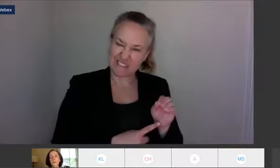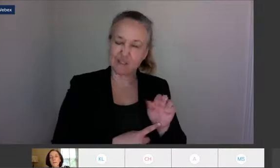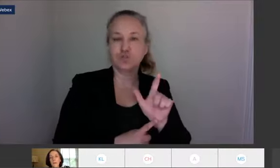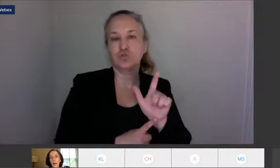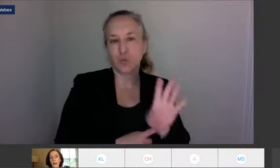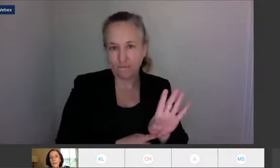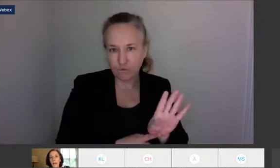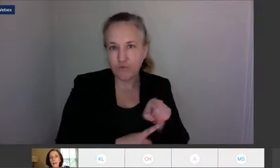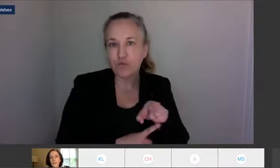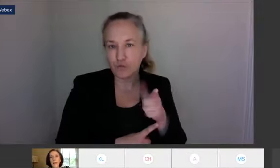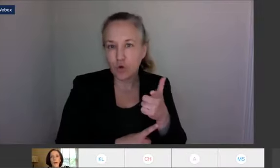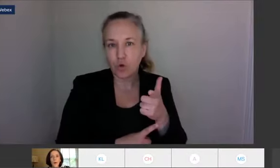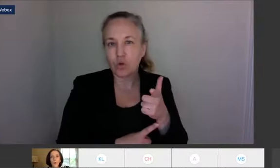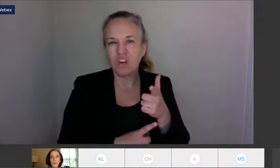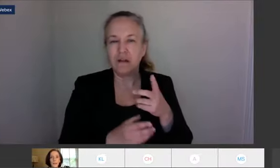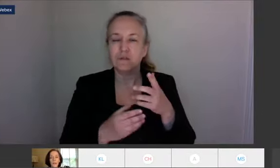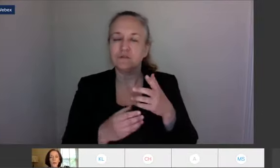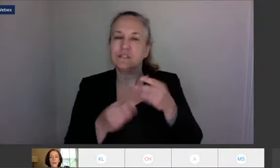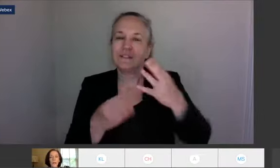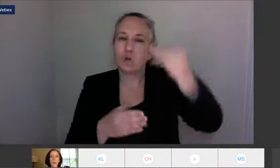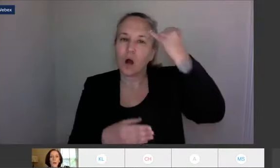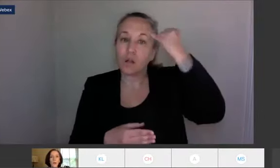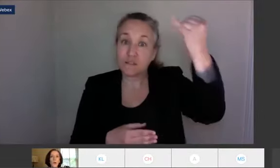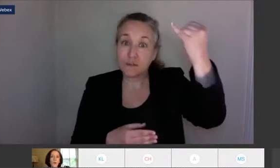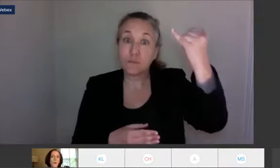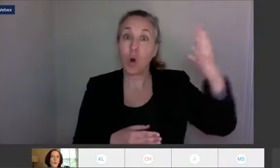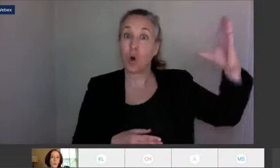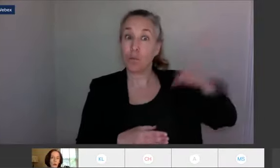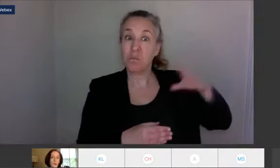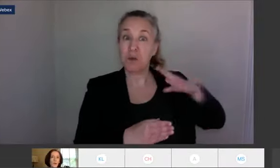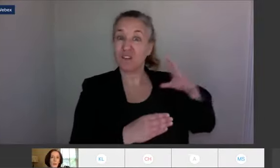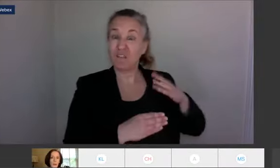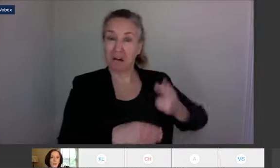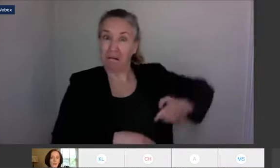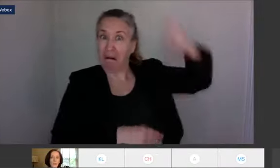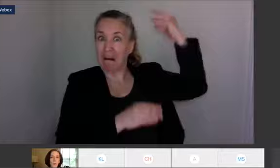this into context at our peak we had well over 400 patients that were